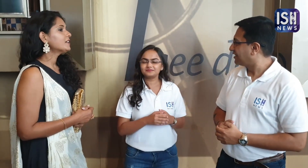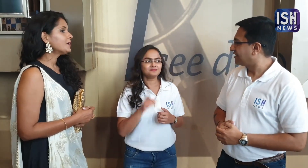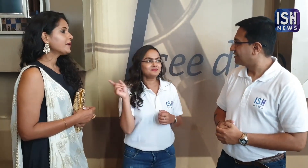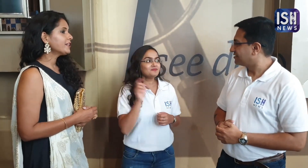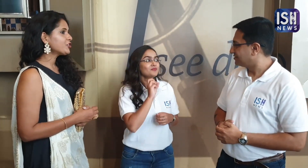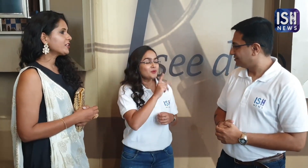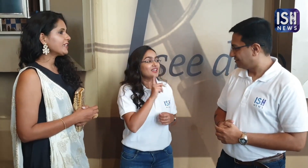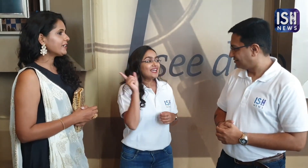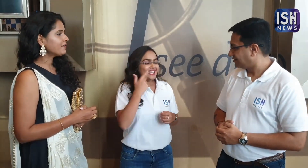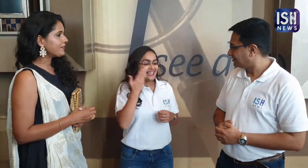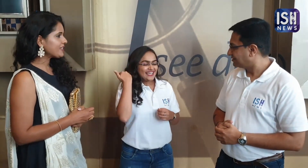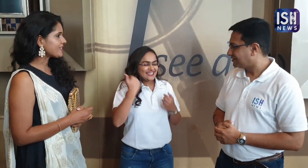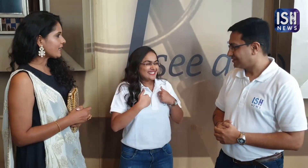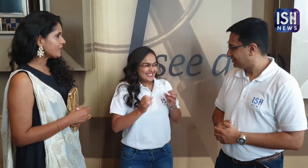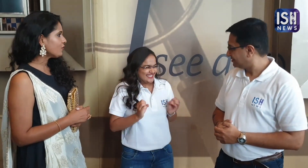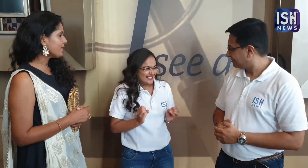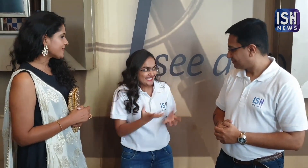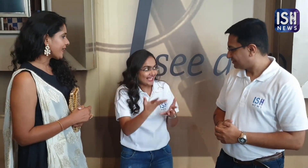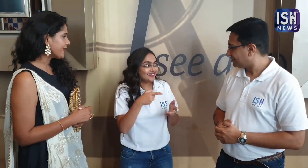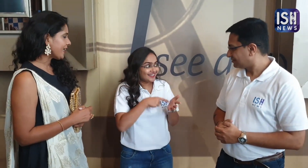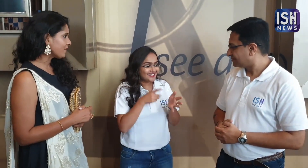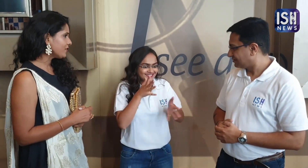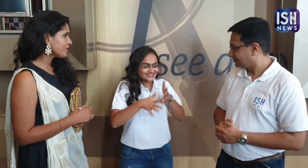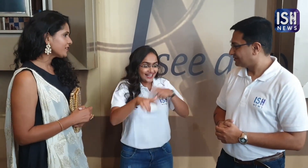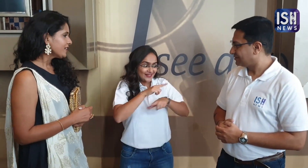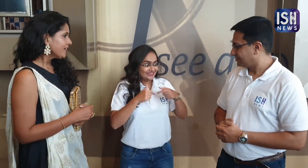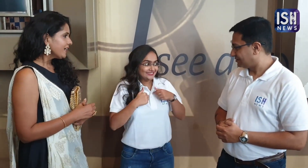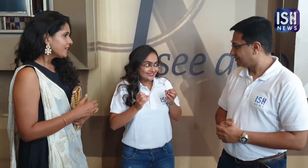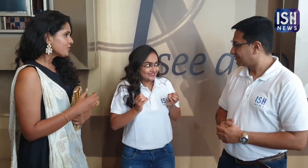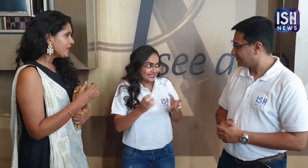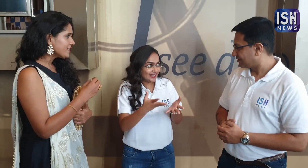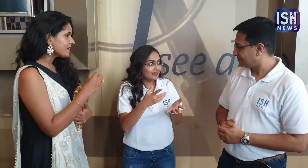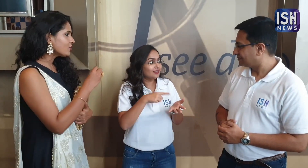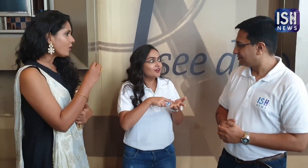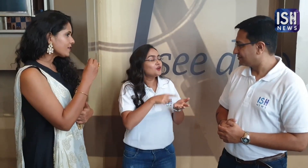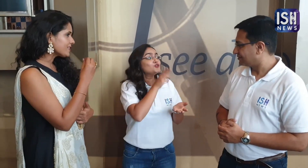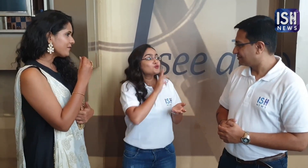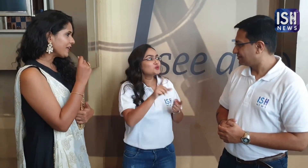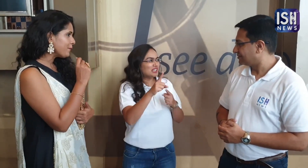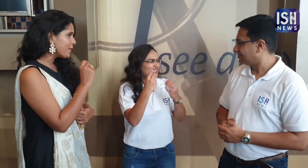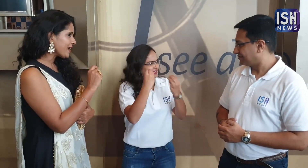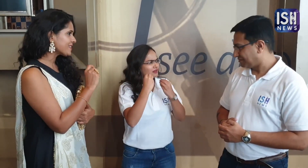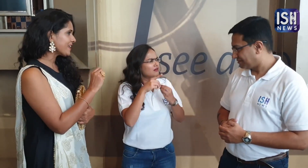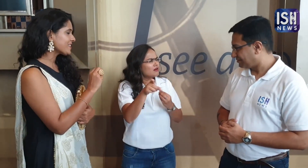Initially when we started with Sign Language, Sunil just taught us the basics.